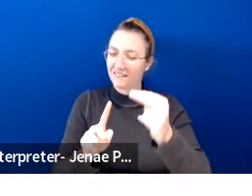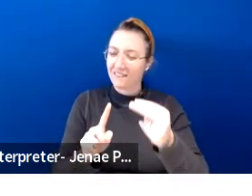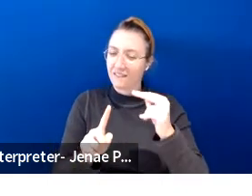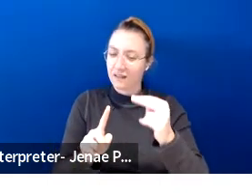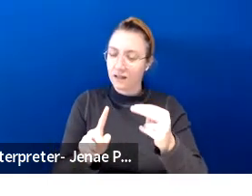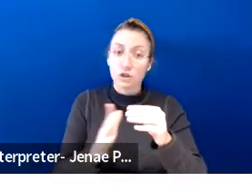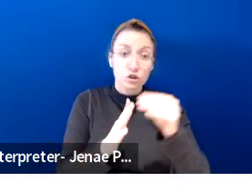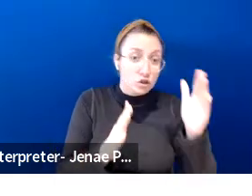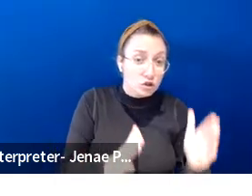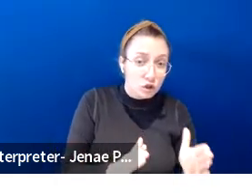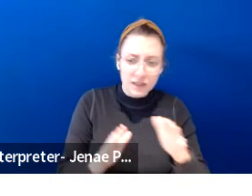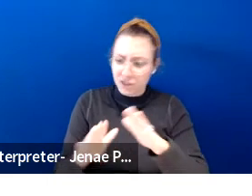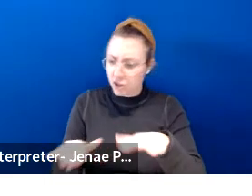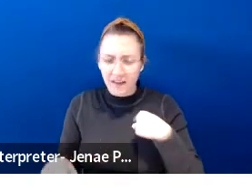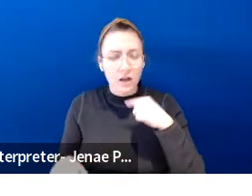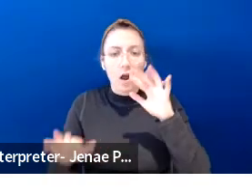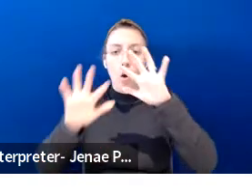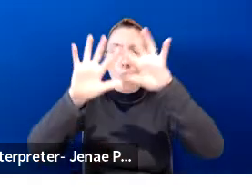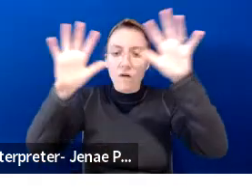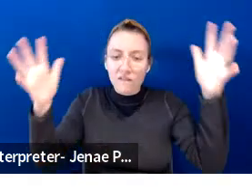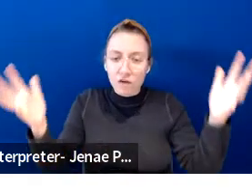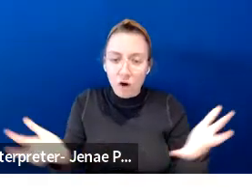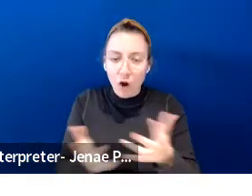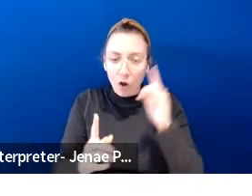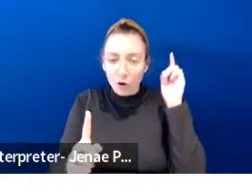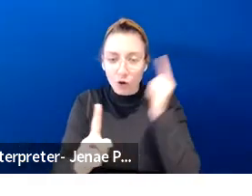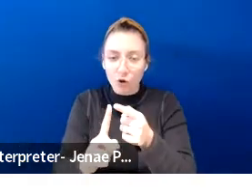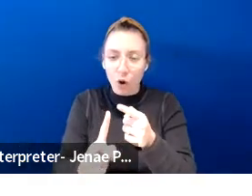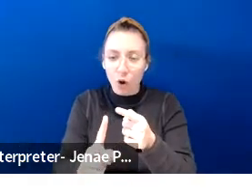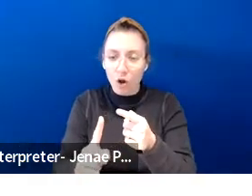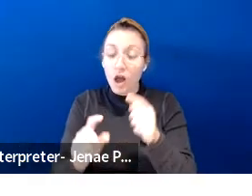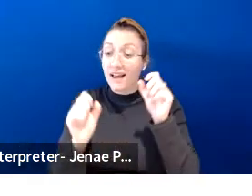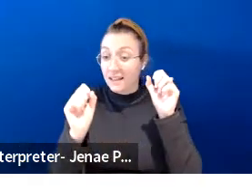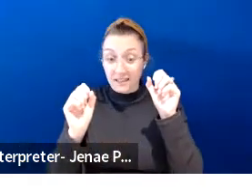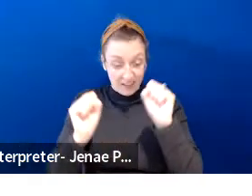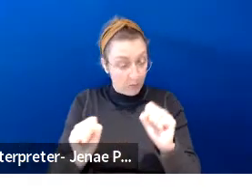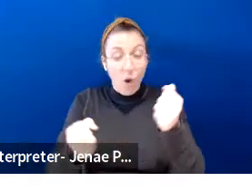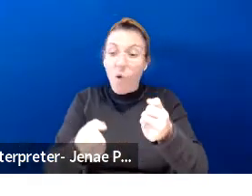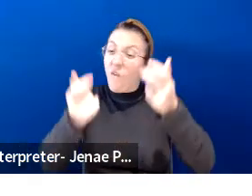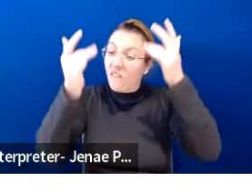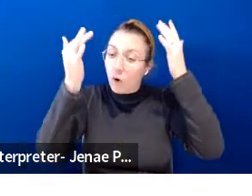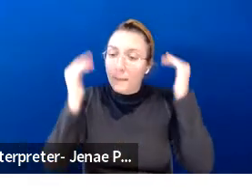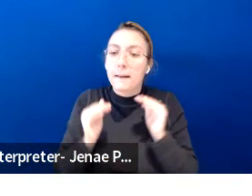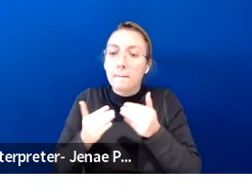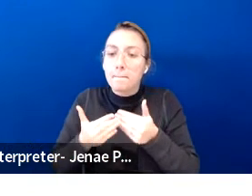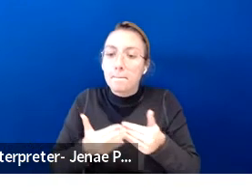if you look at that overall long term goal, it can be massively overwhelming. Take baby steps celebrate the smallest.